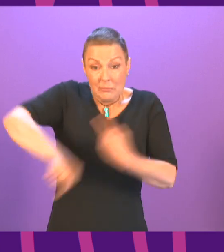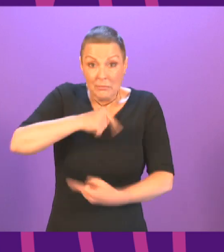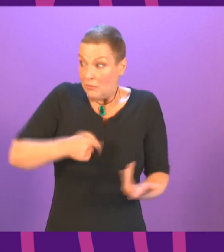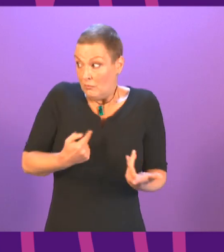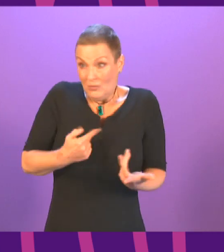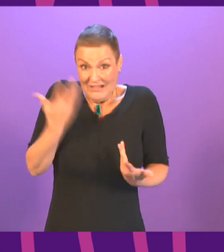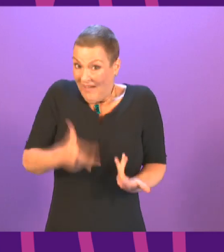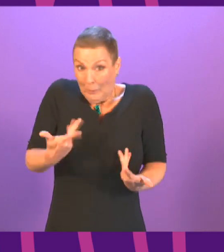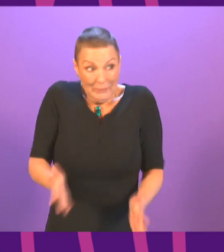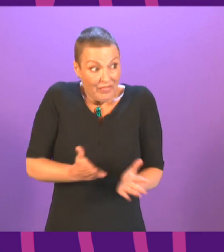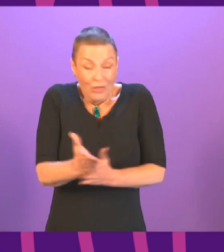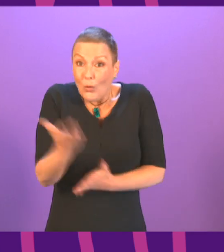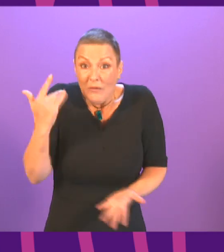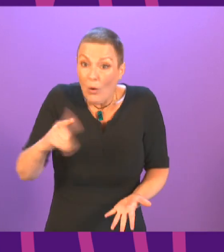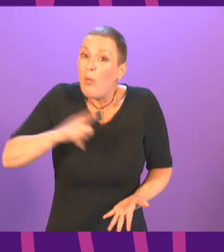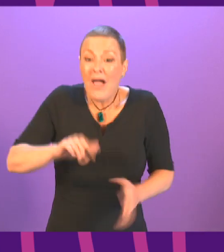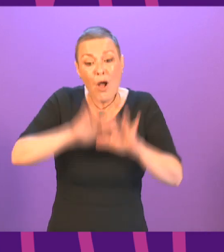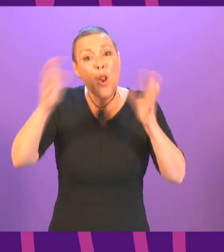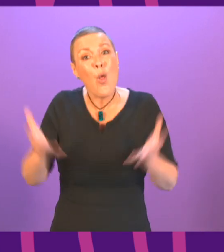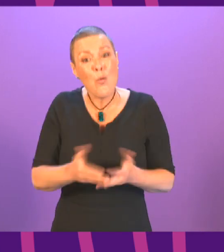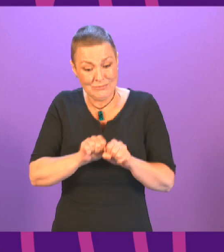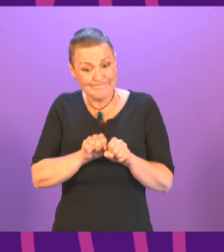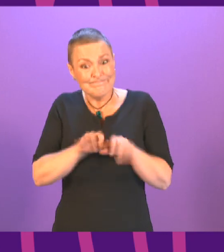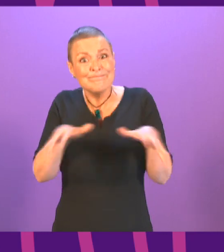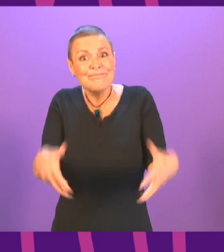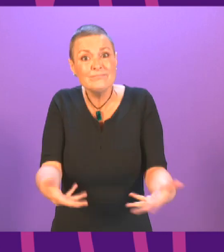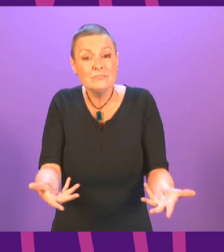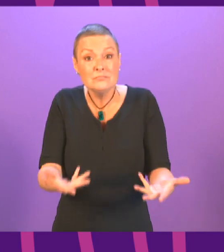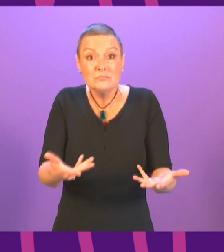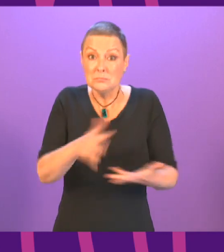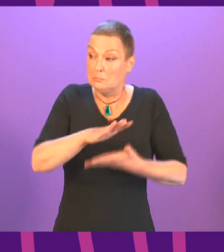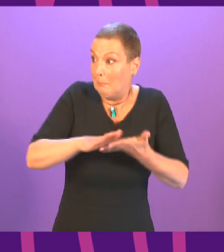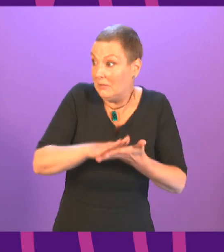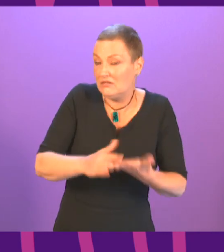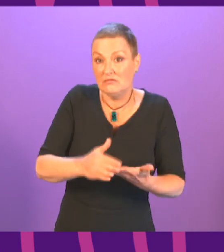ever lived through, because we are living through a global pandemic. That means that